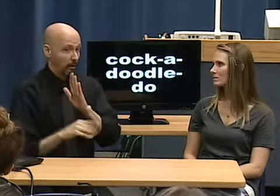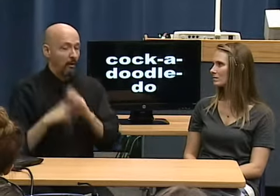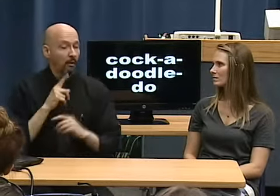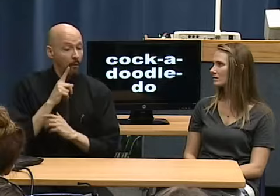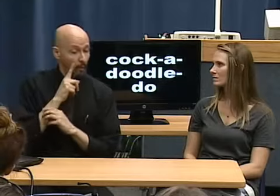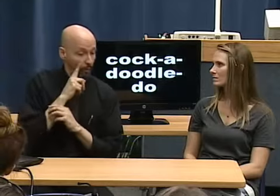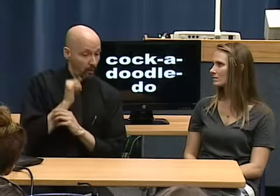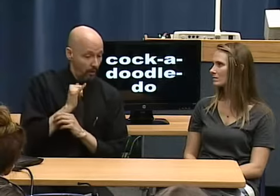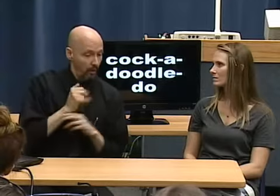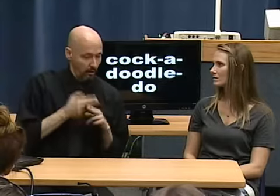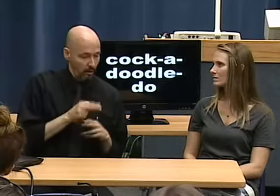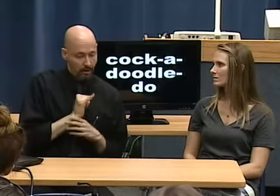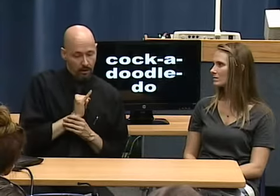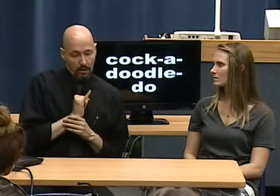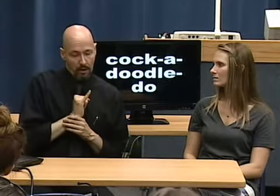So, look like is iconic.